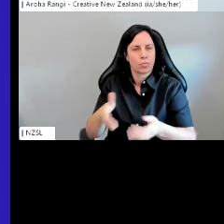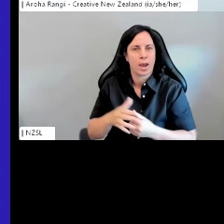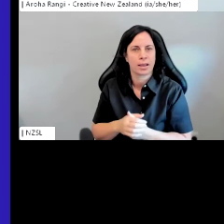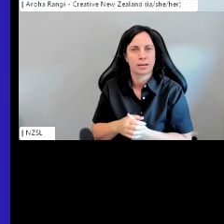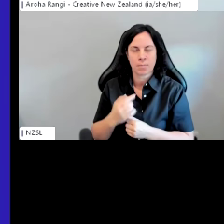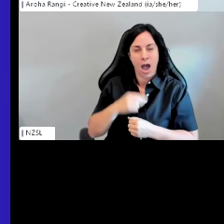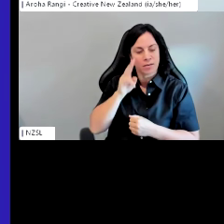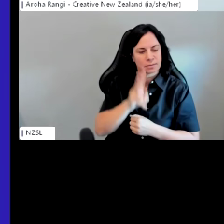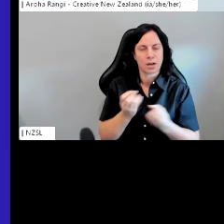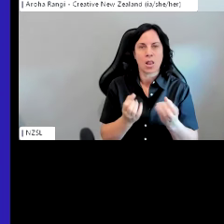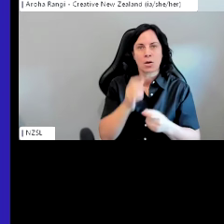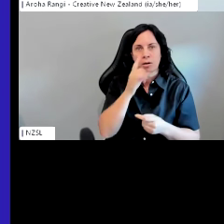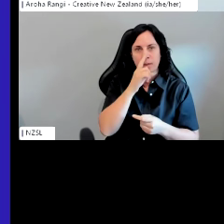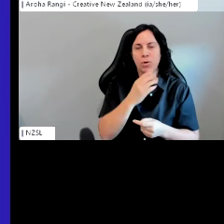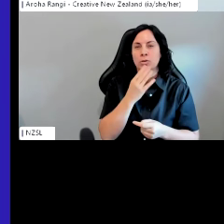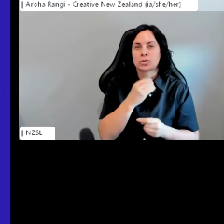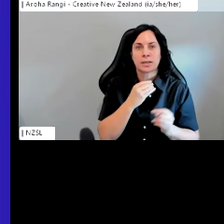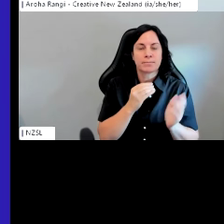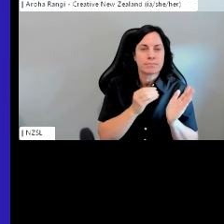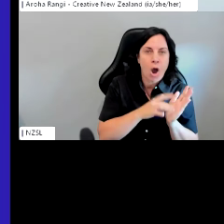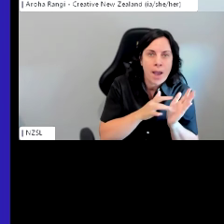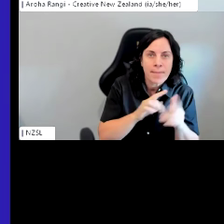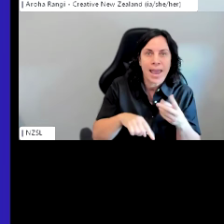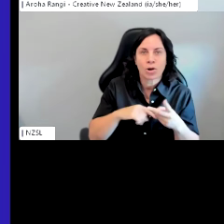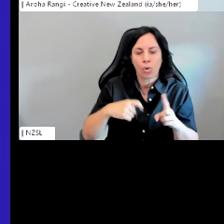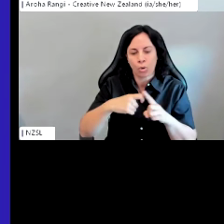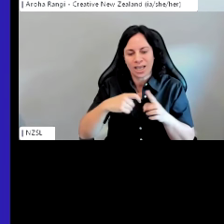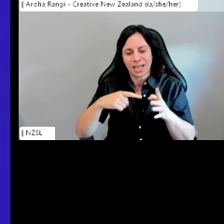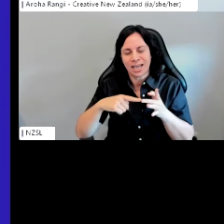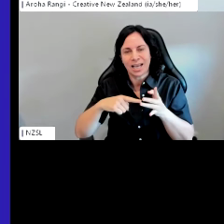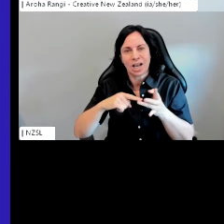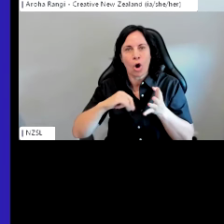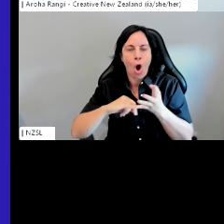um using iPads. I've seen a lot of people using kiosks now. You know, you you can't order,